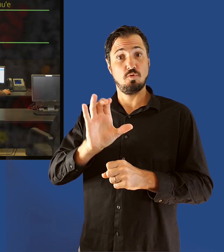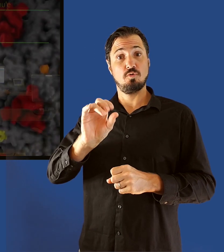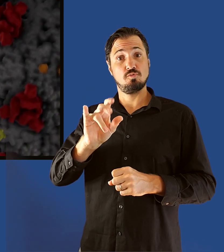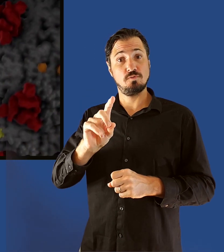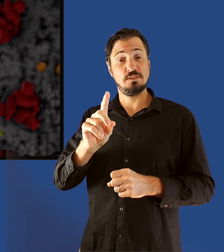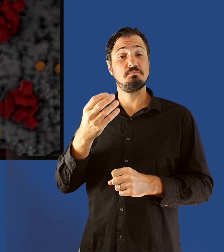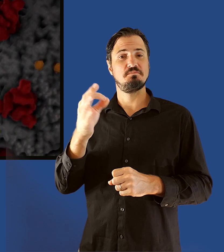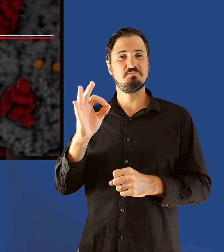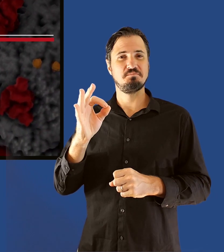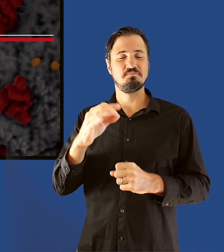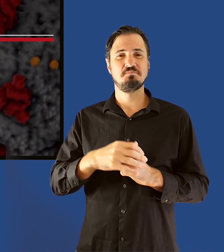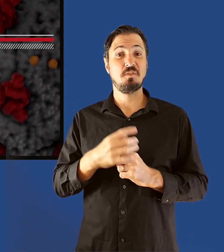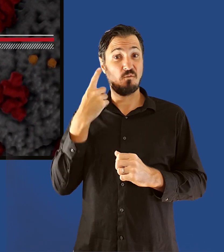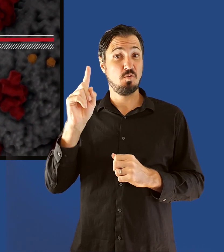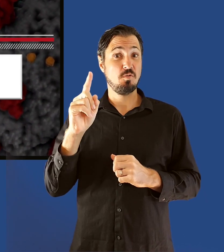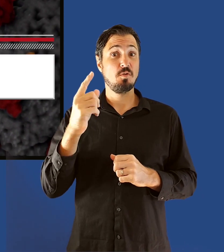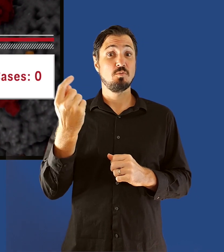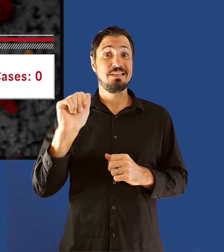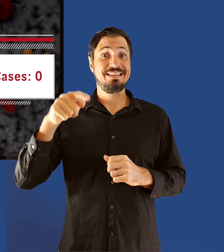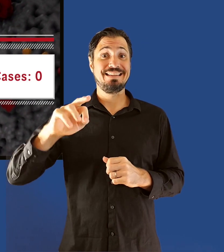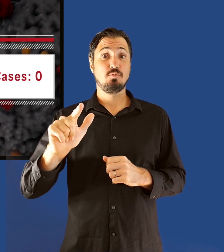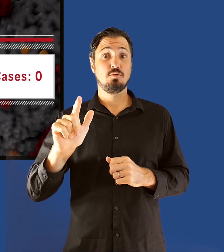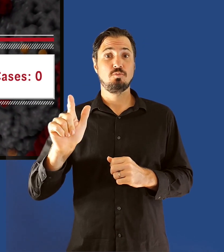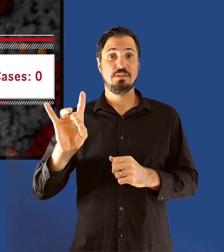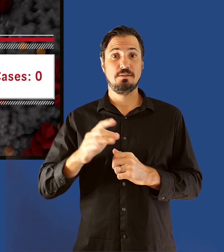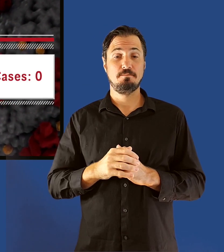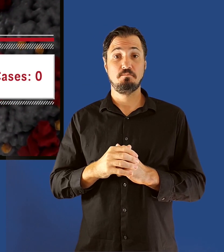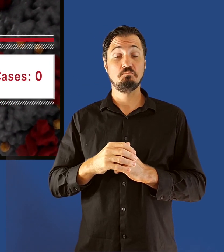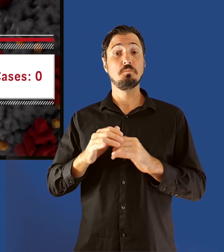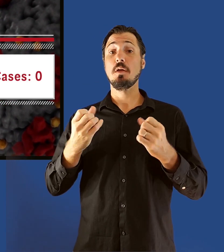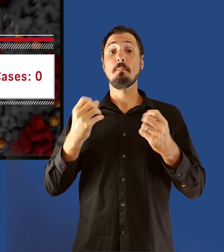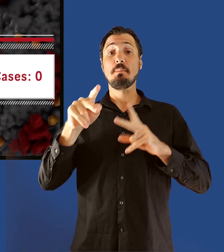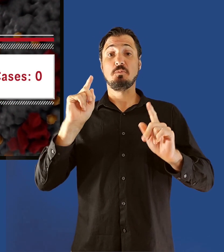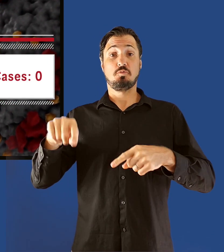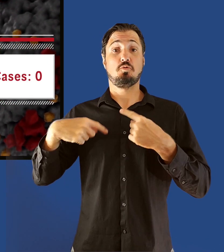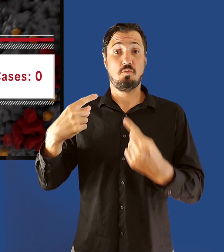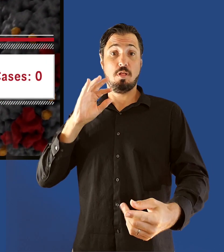Our cumulative number of confirmed cases remains at 21. But we have some very good news to share today.